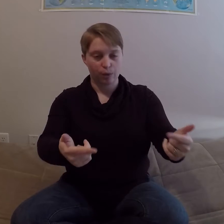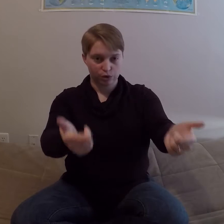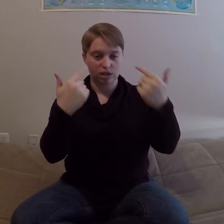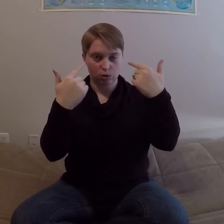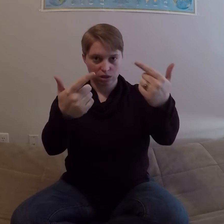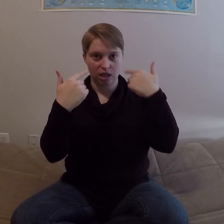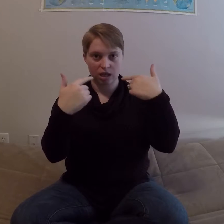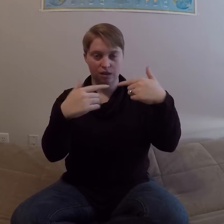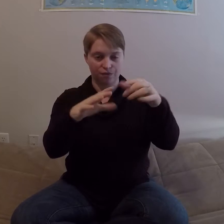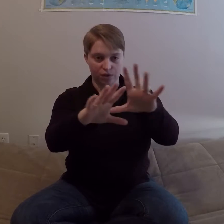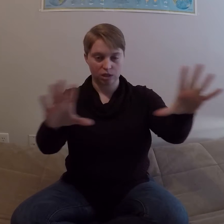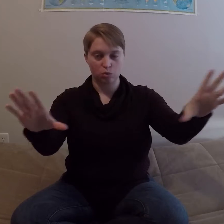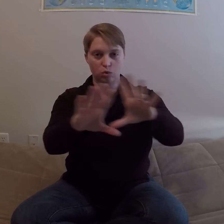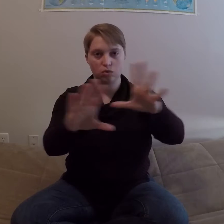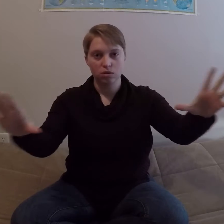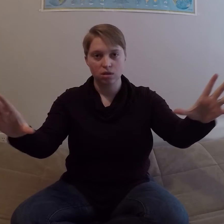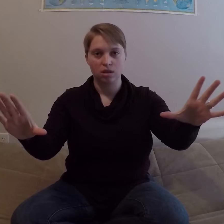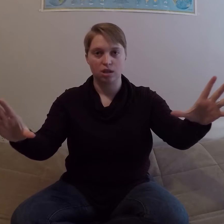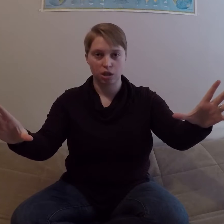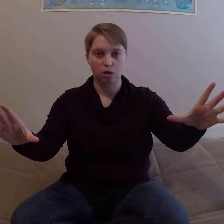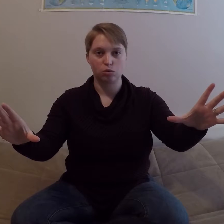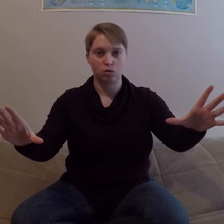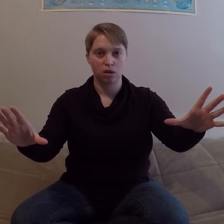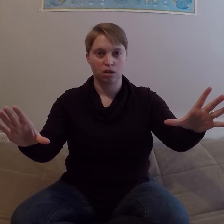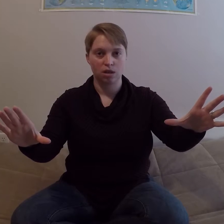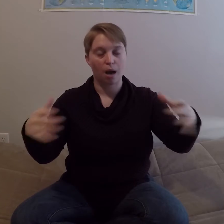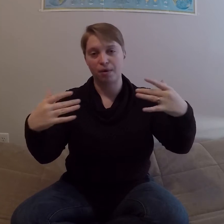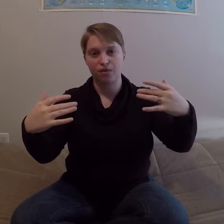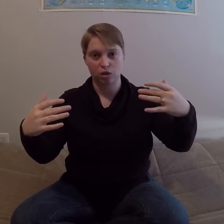I will see the visual cues. I’m a visual learner.